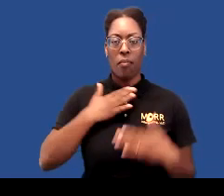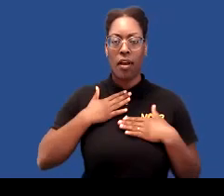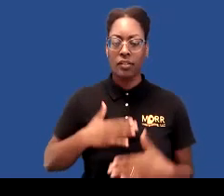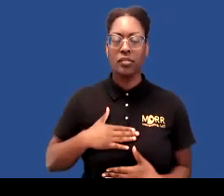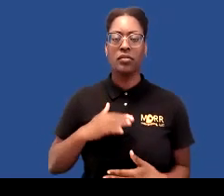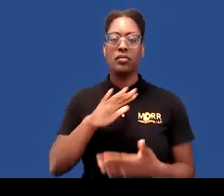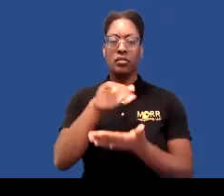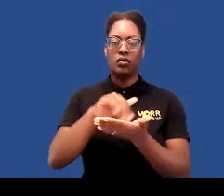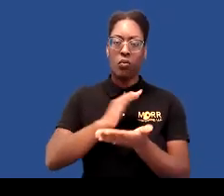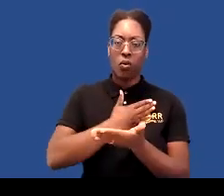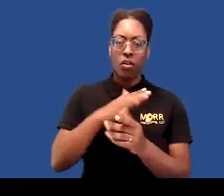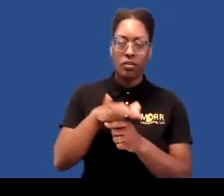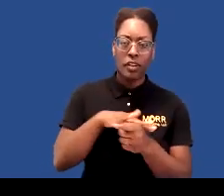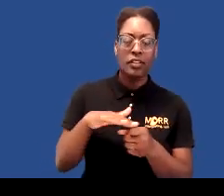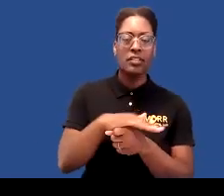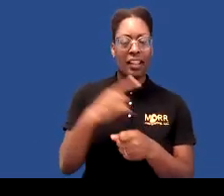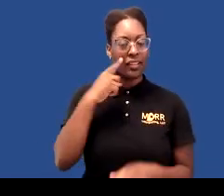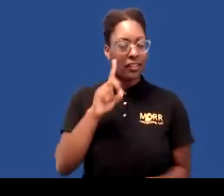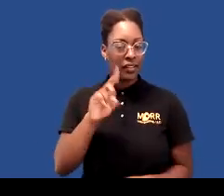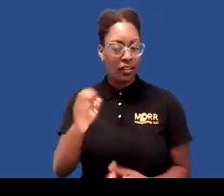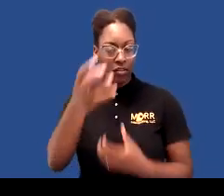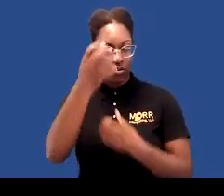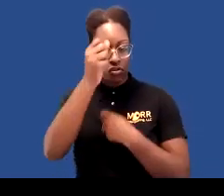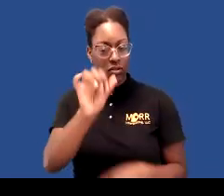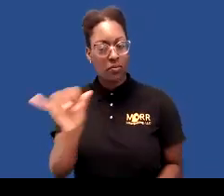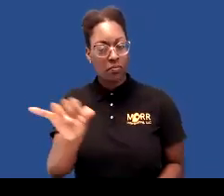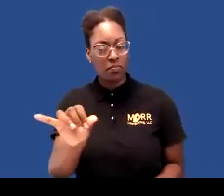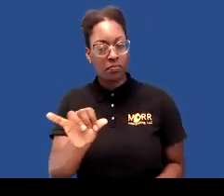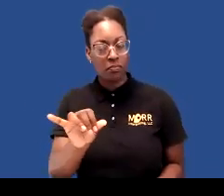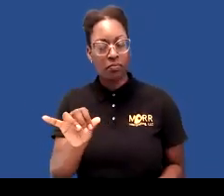And decolonization is like that as well, where it avoids this kind